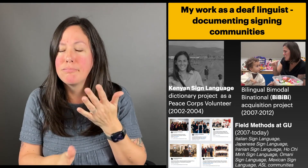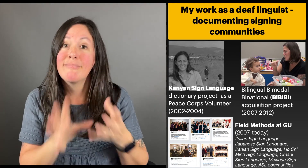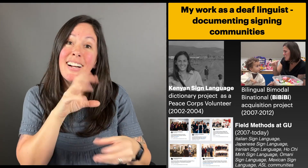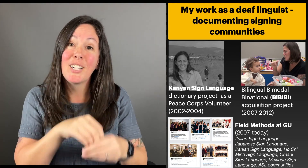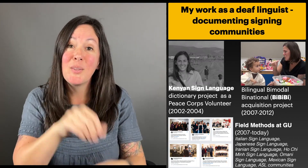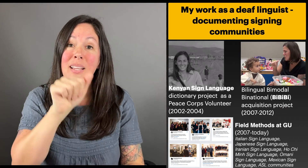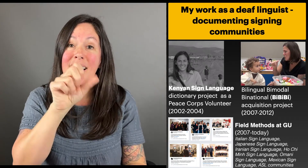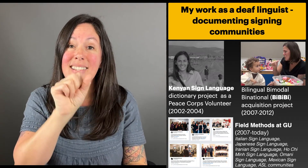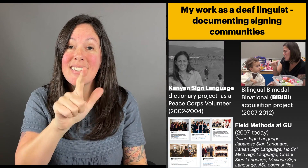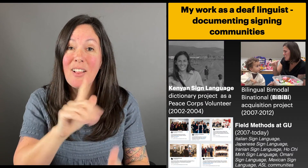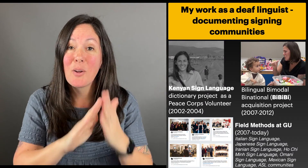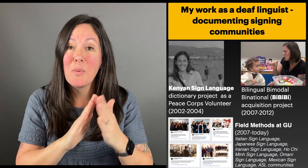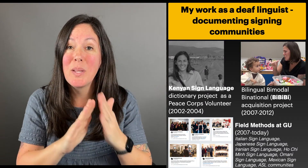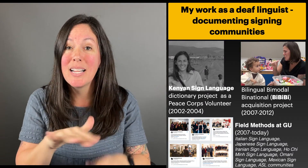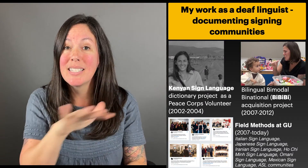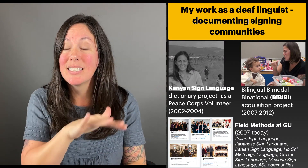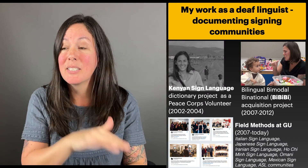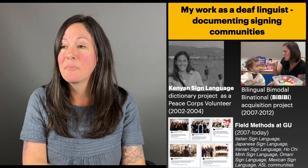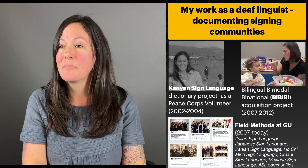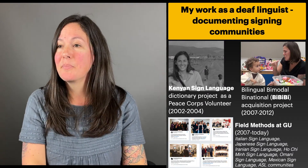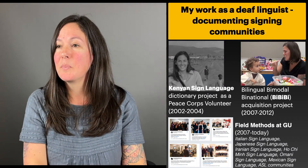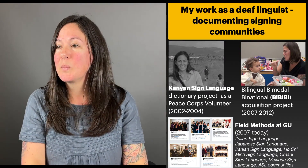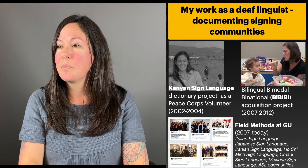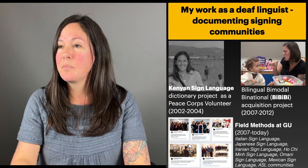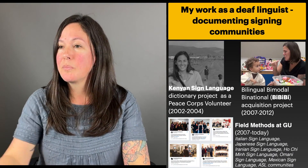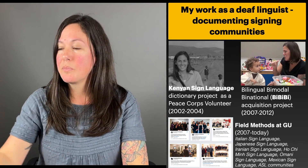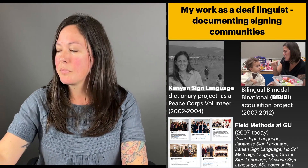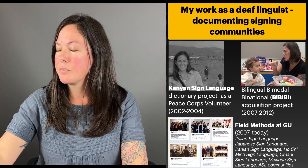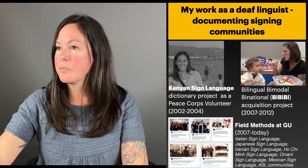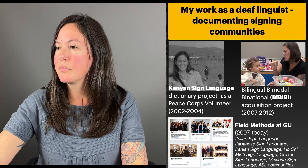sign languages from Iran Mexico Japan